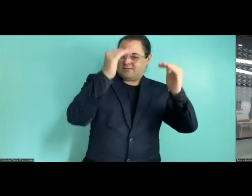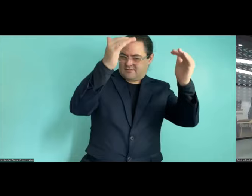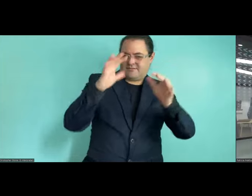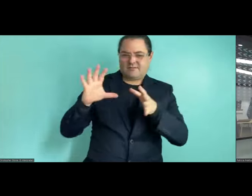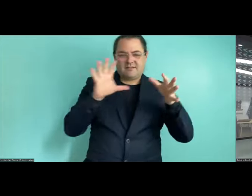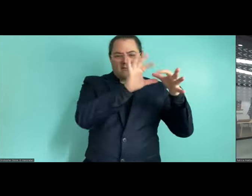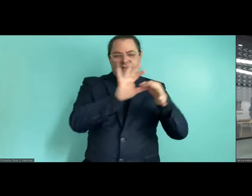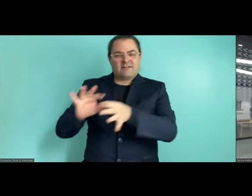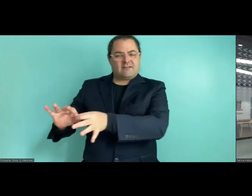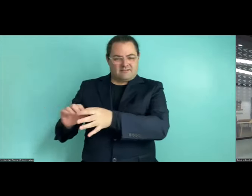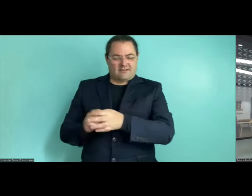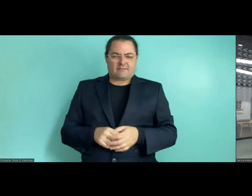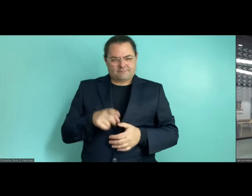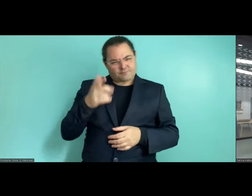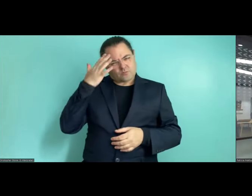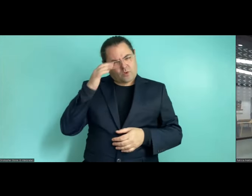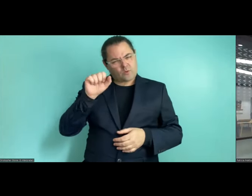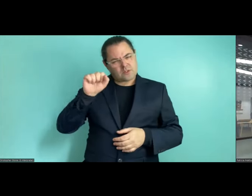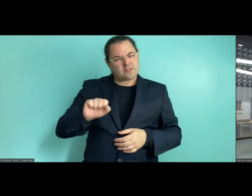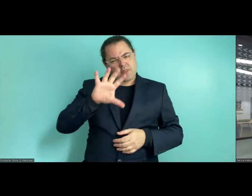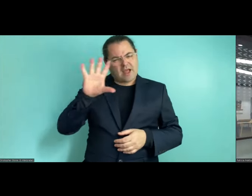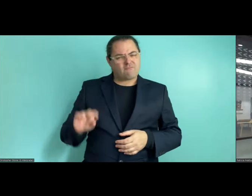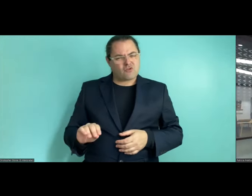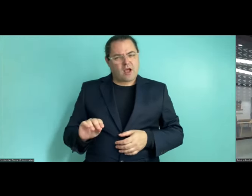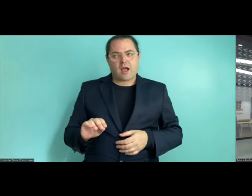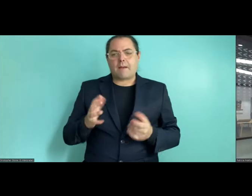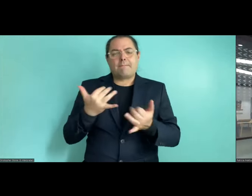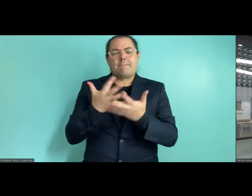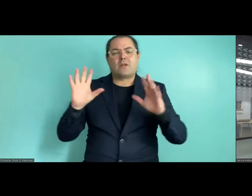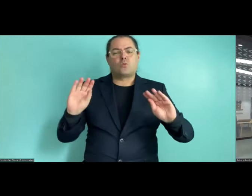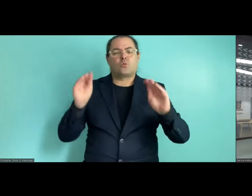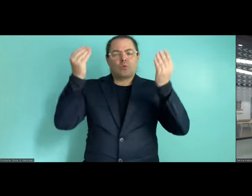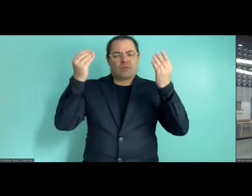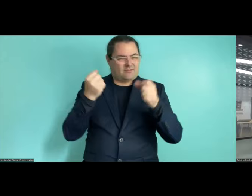people know in South Africa, we've got a challenge with youth unemployment and such programs